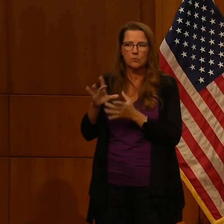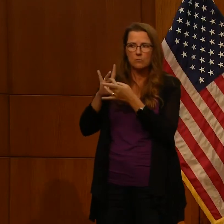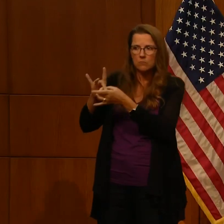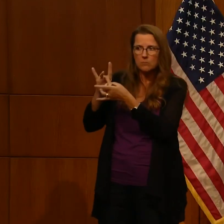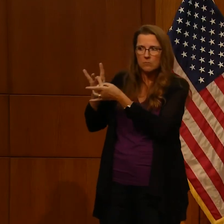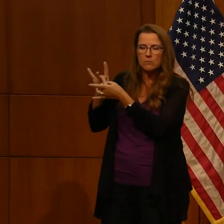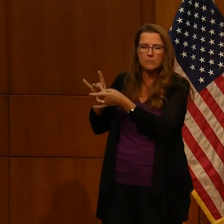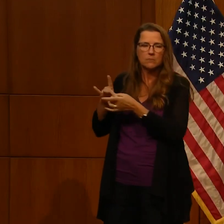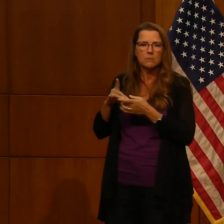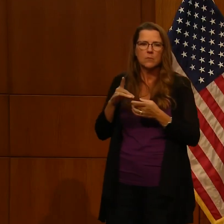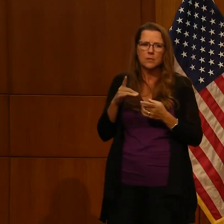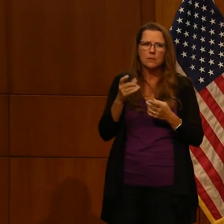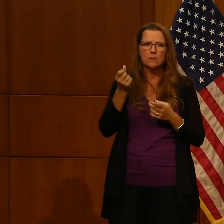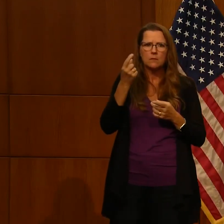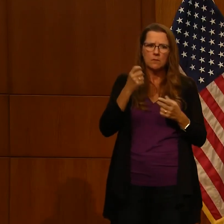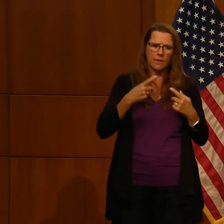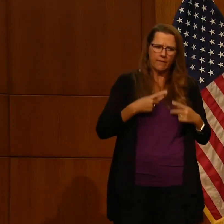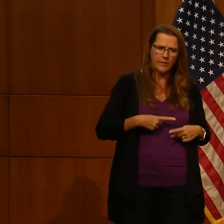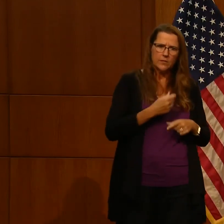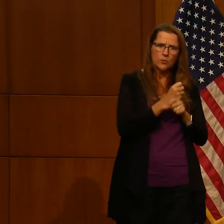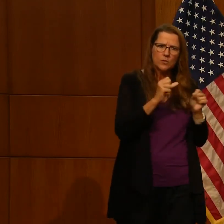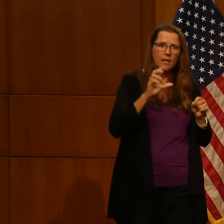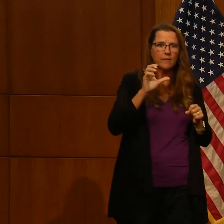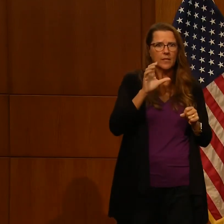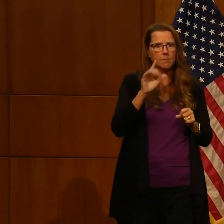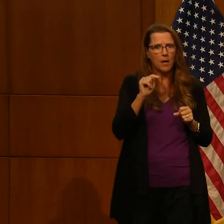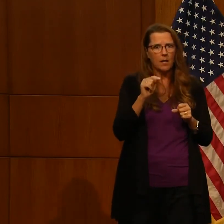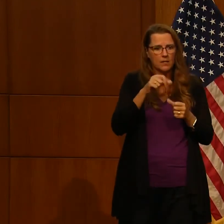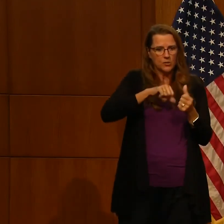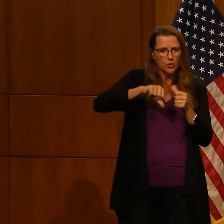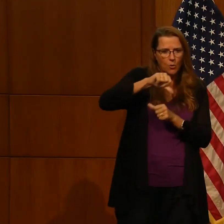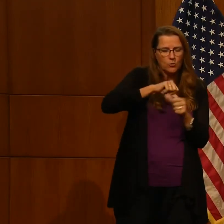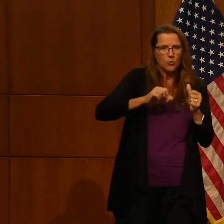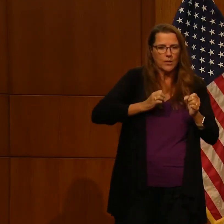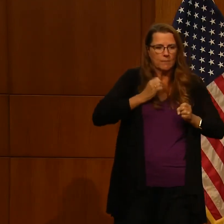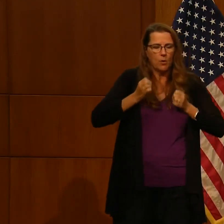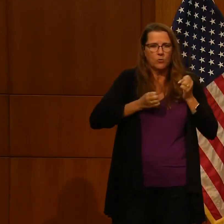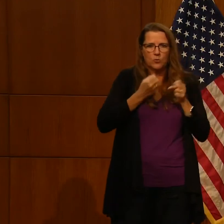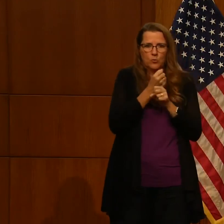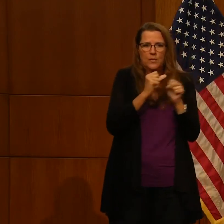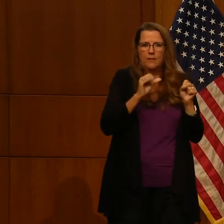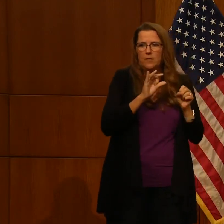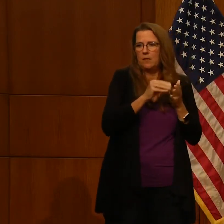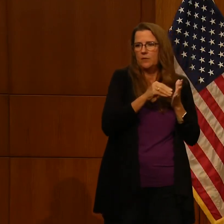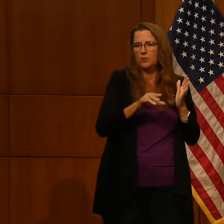HEALTH PARTNERS. IT'S NOT JUST THE PHYSICAL SAFETY OF STUDENTS, BUT IT'S ALSO THE SOCIAL